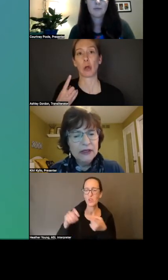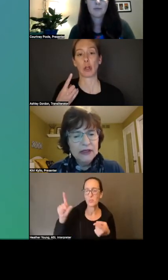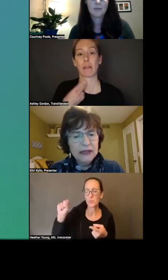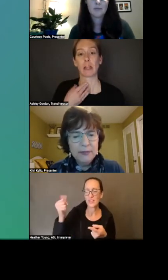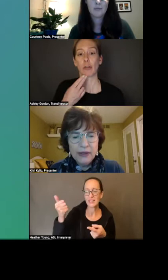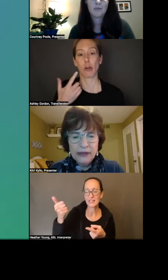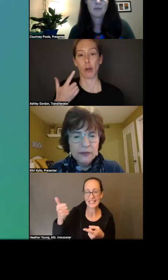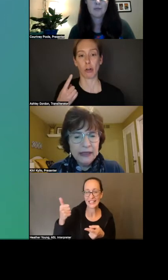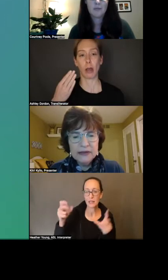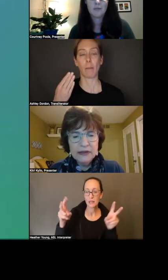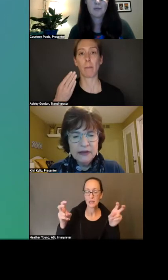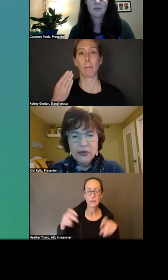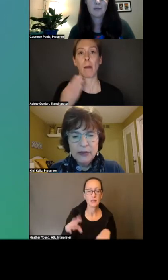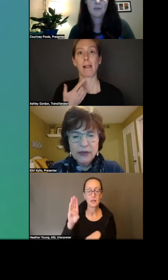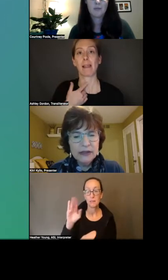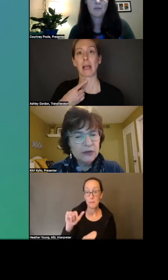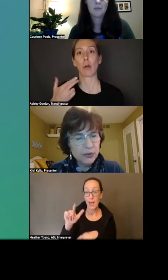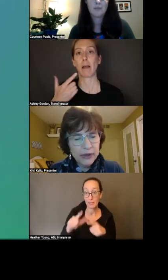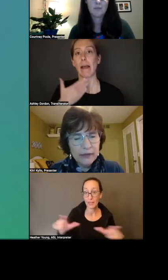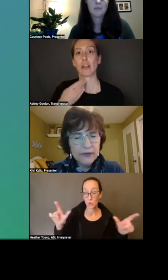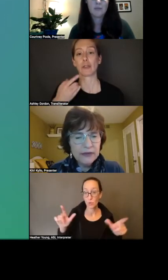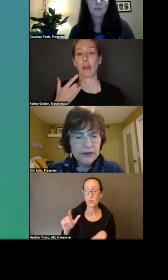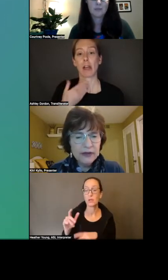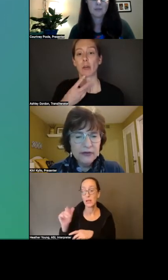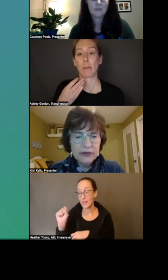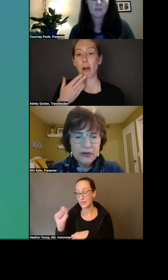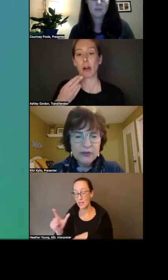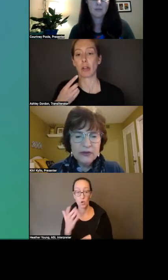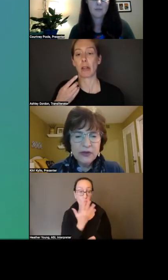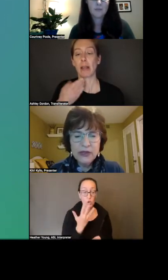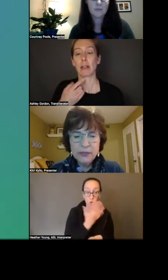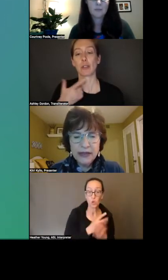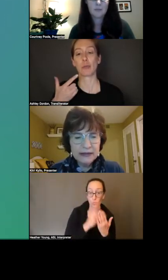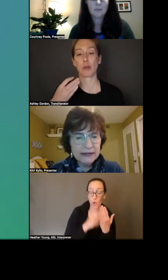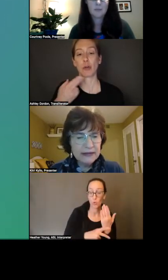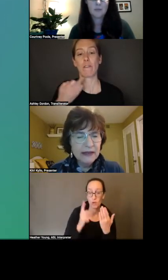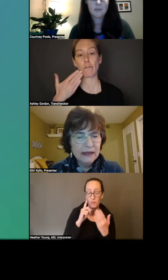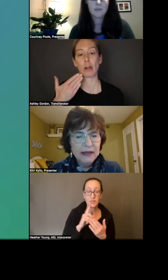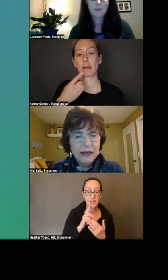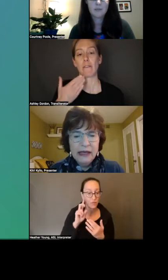"A Bilingual ASL and Cued American English Program for Deaf and Hard of Hearing Students, Theory to Practice."